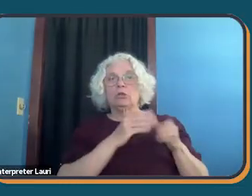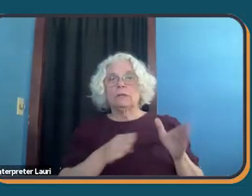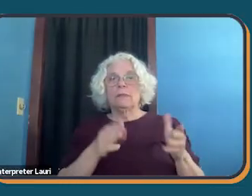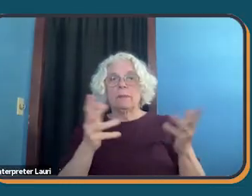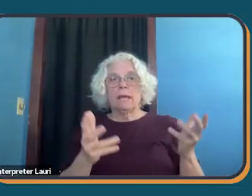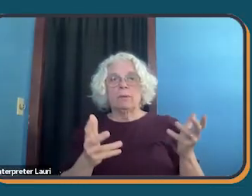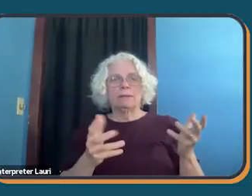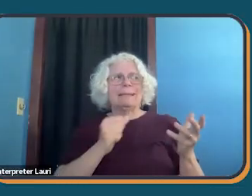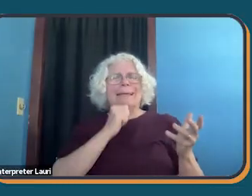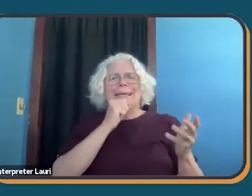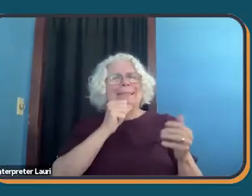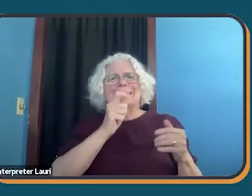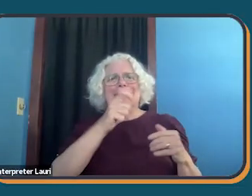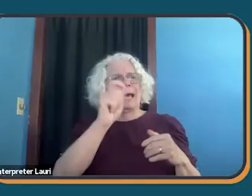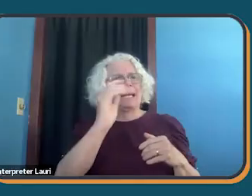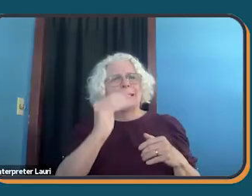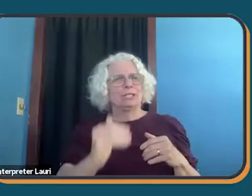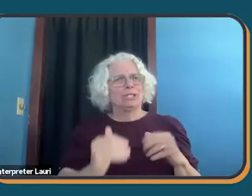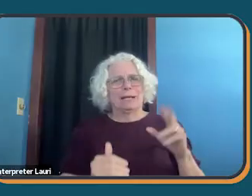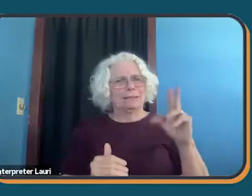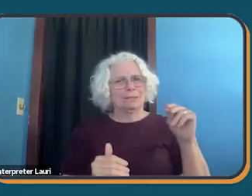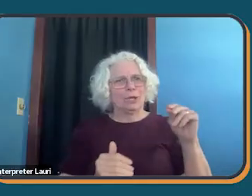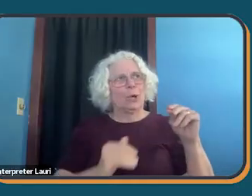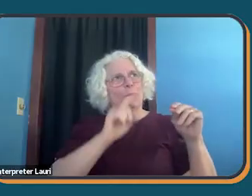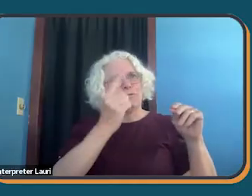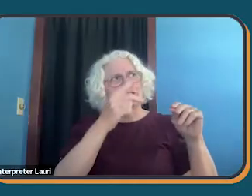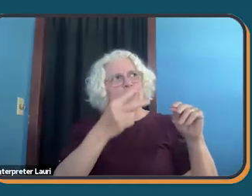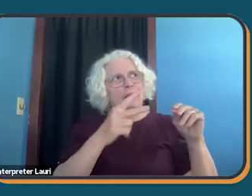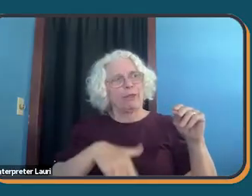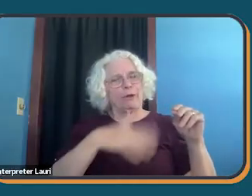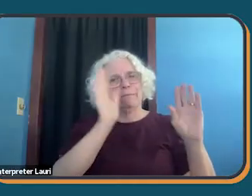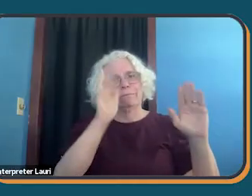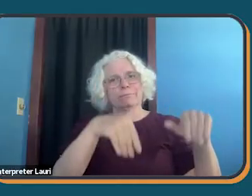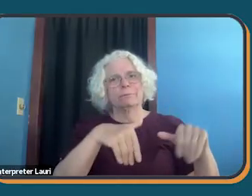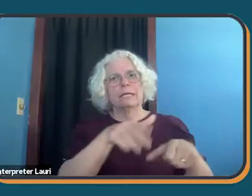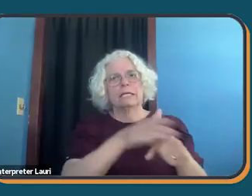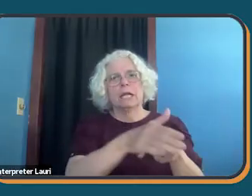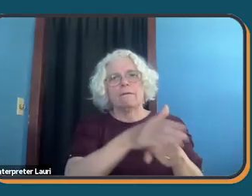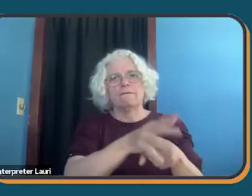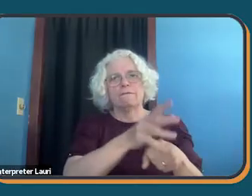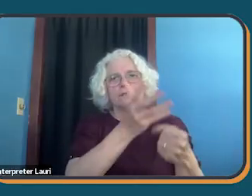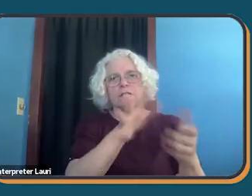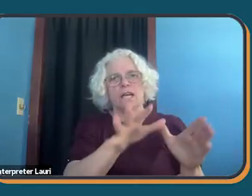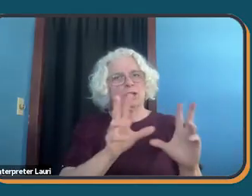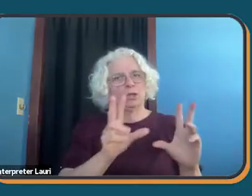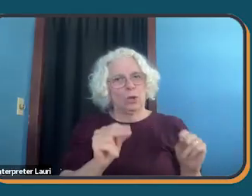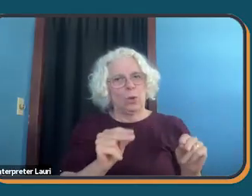So this isn't meant to be a rigid checklist that you follow, and then you forget it later. It's designed to help you build something flexible,